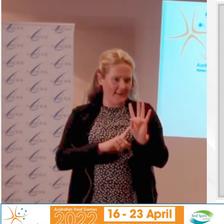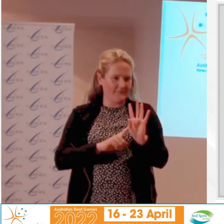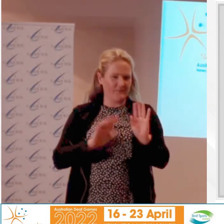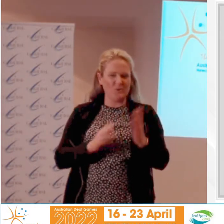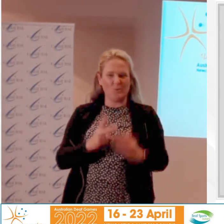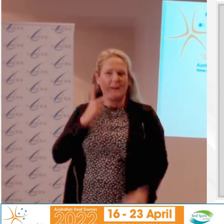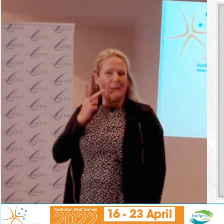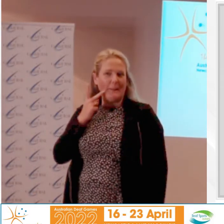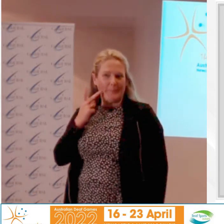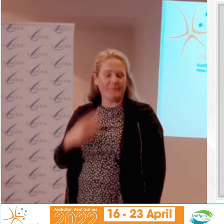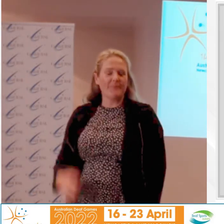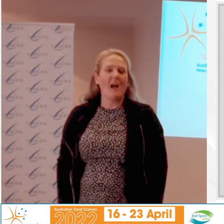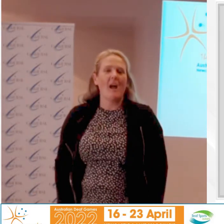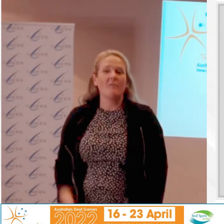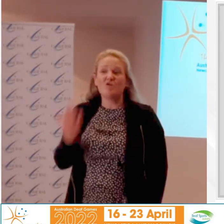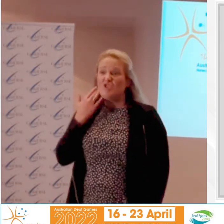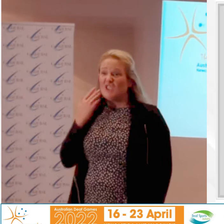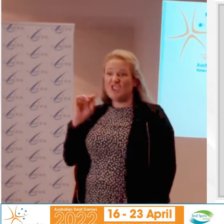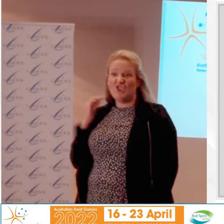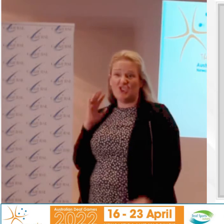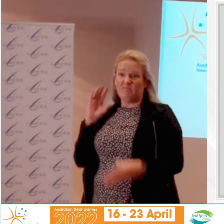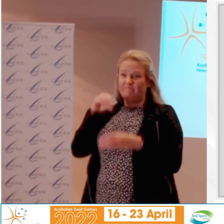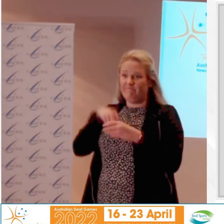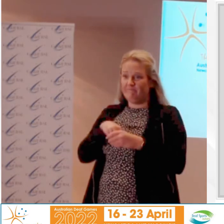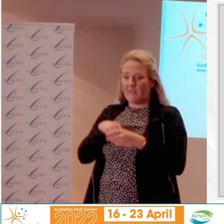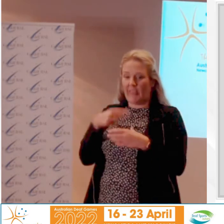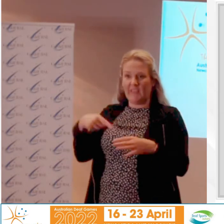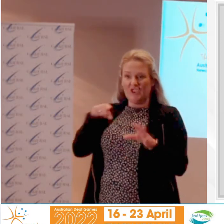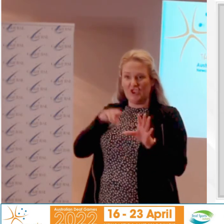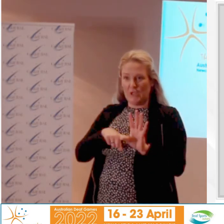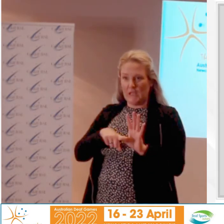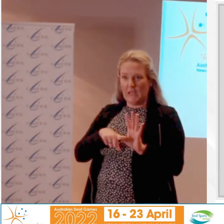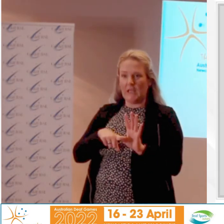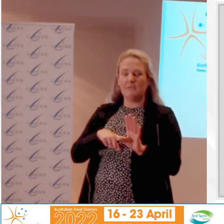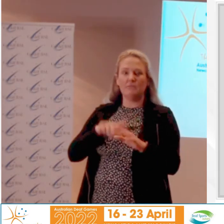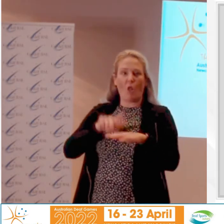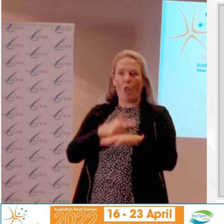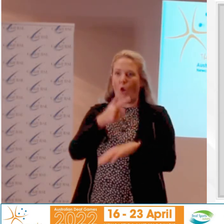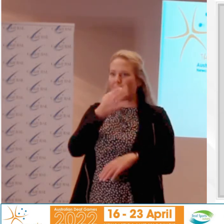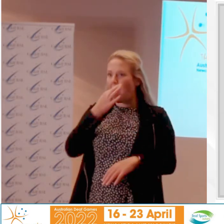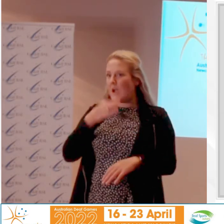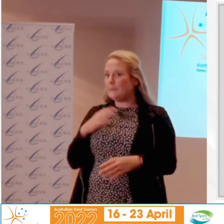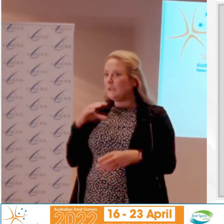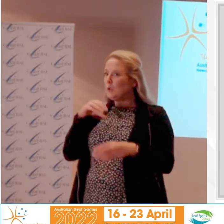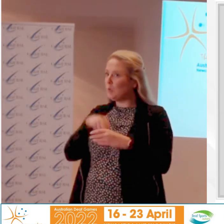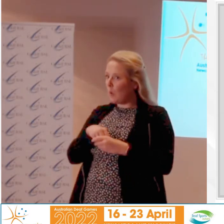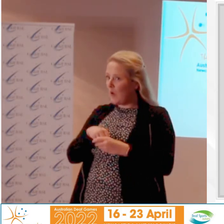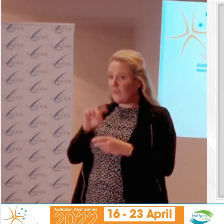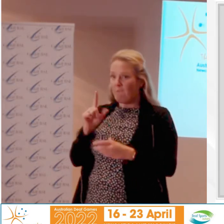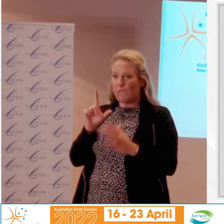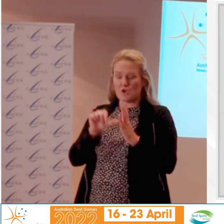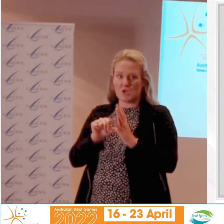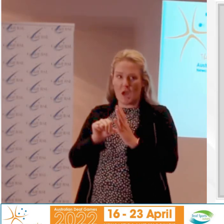so I have just joined the committee this year